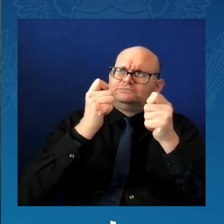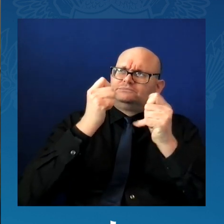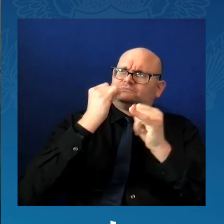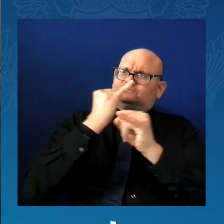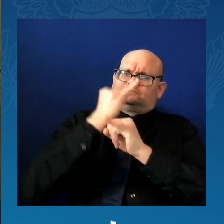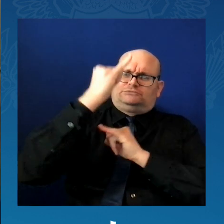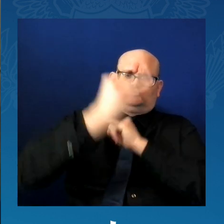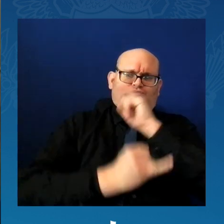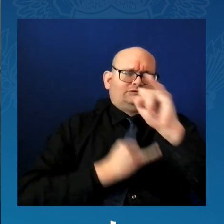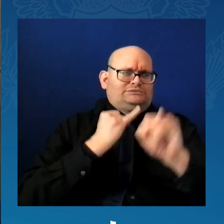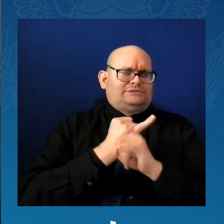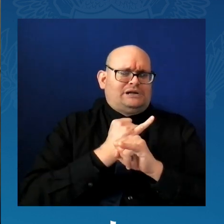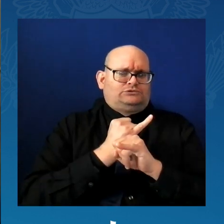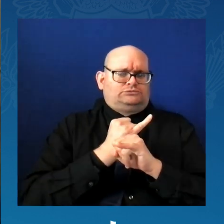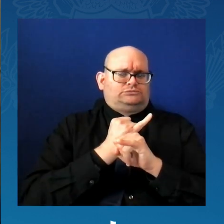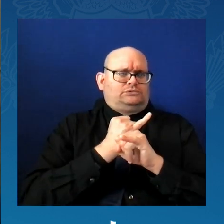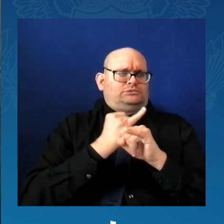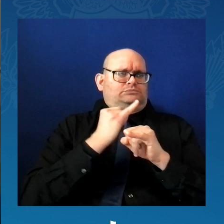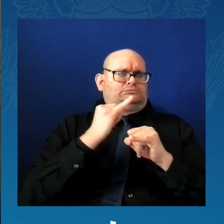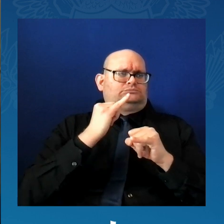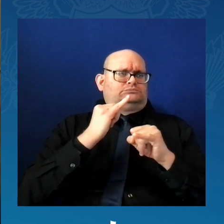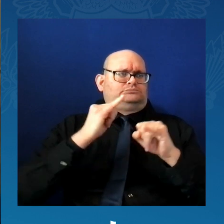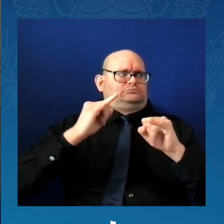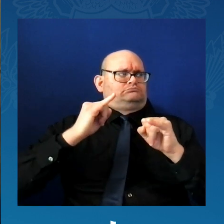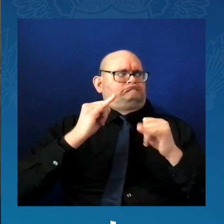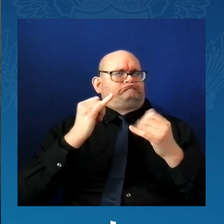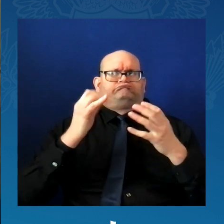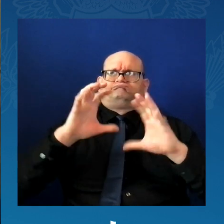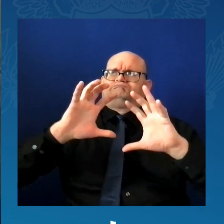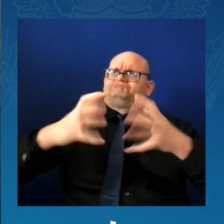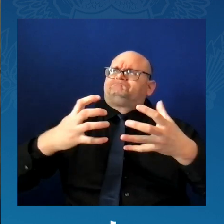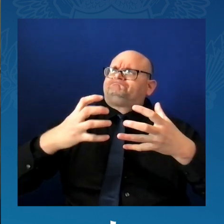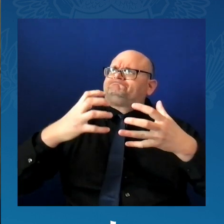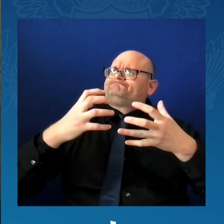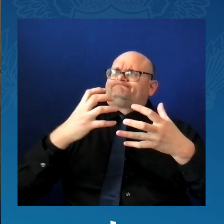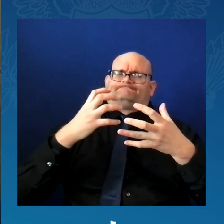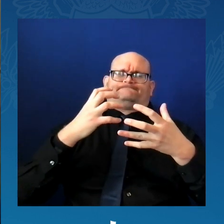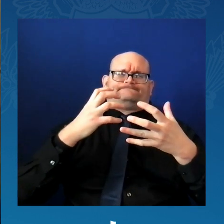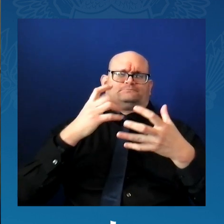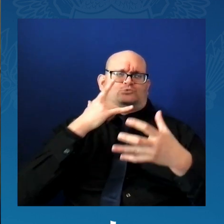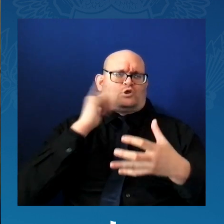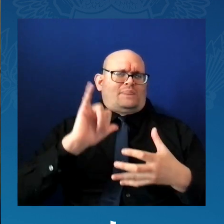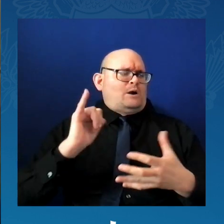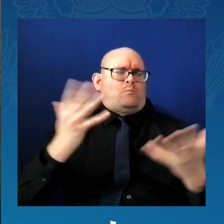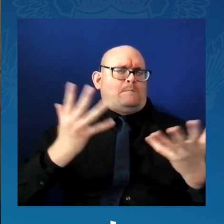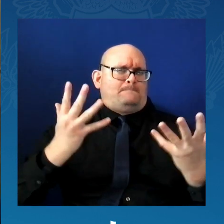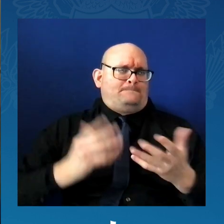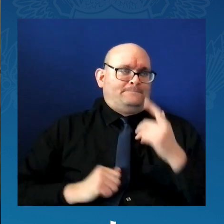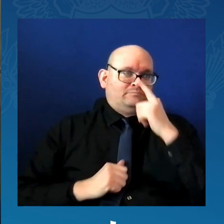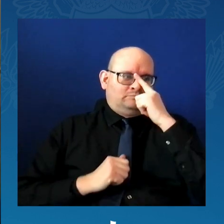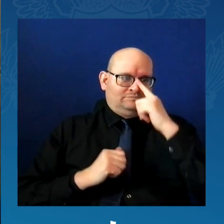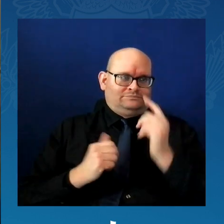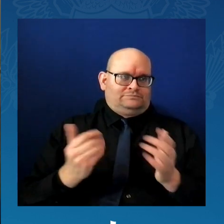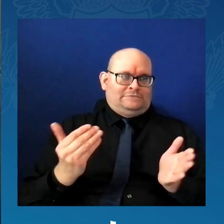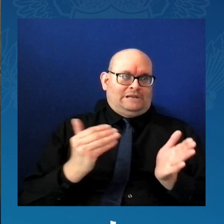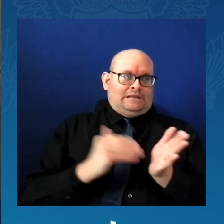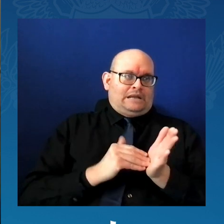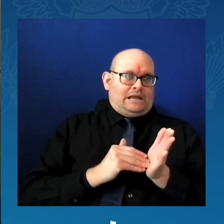The Vice President: Thank you. And again, being intentional to ensure we don't in any way suppress innovation.